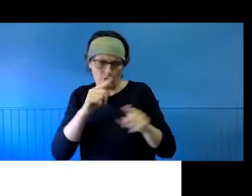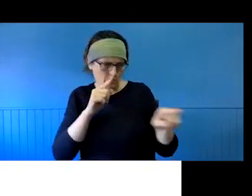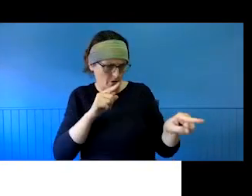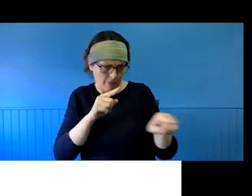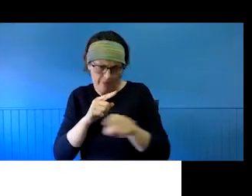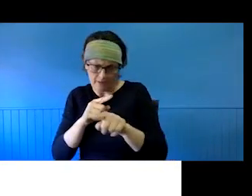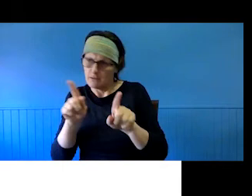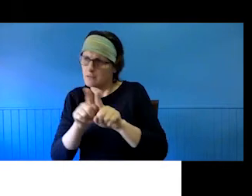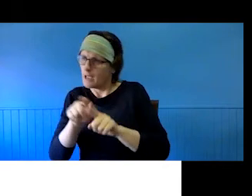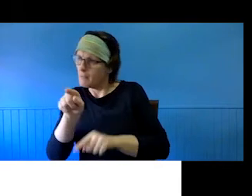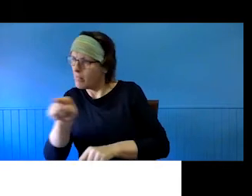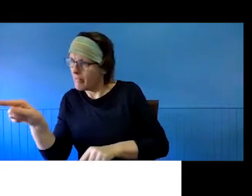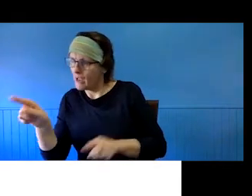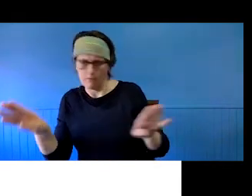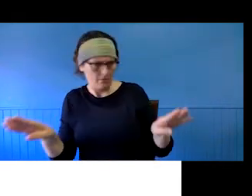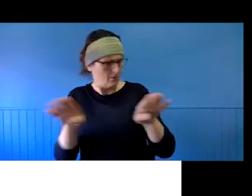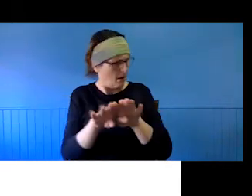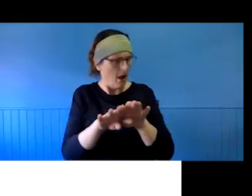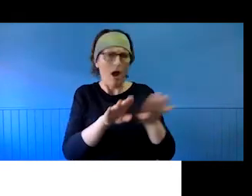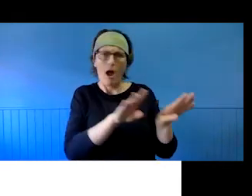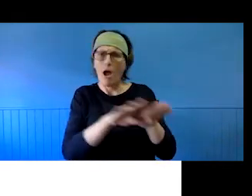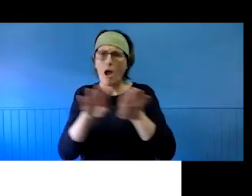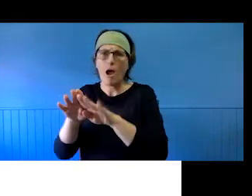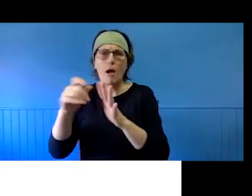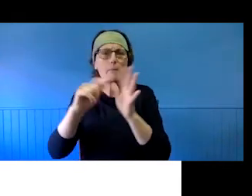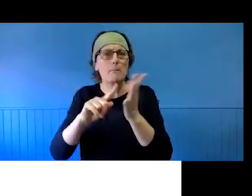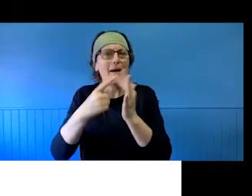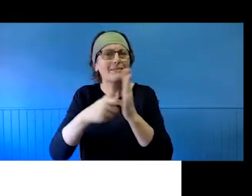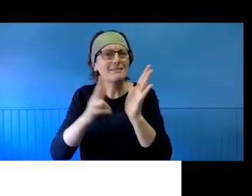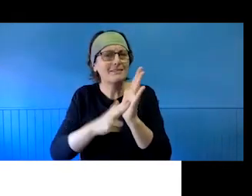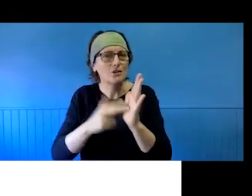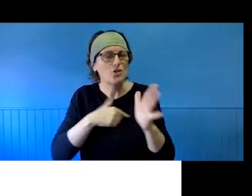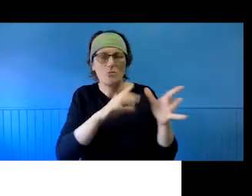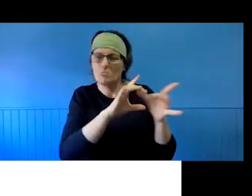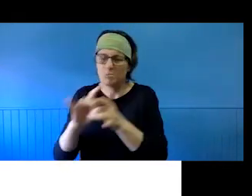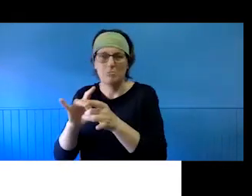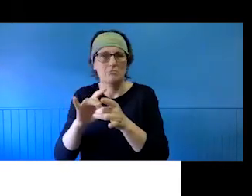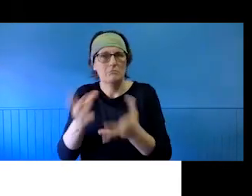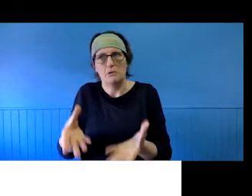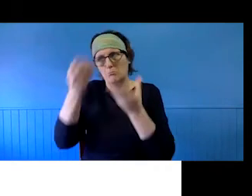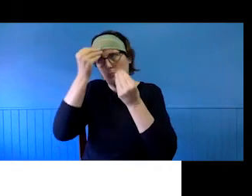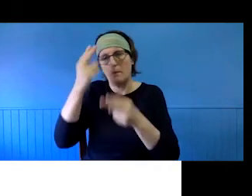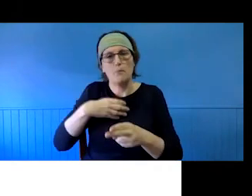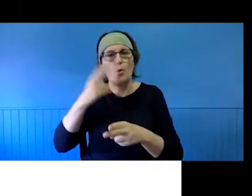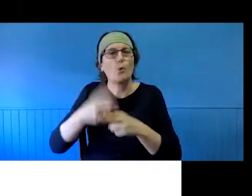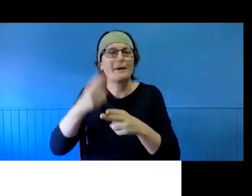discipline or has been done in the past. Finally we have the